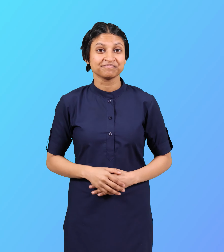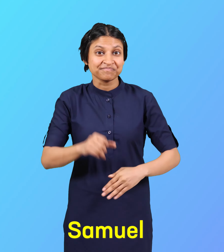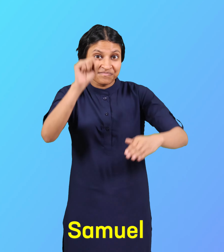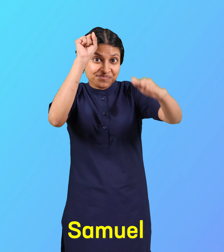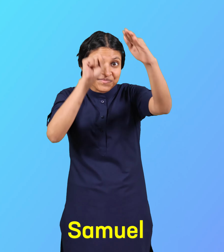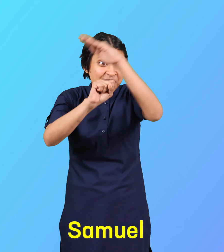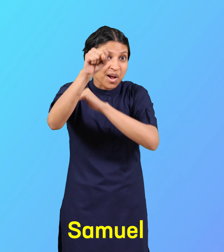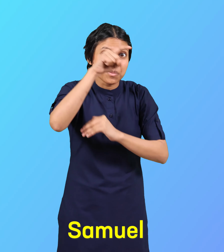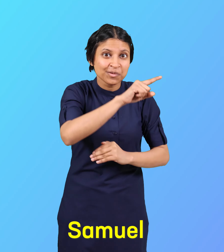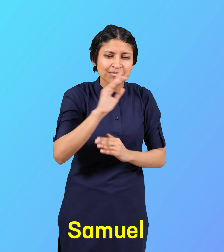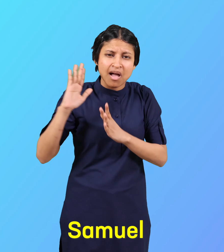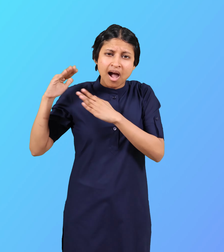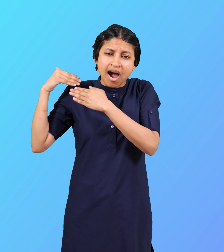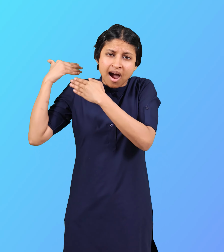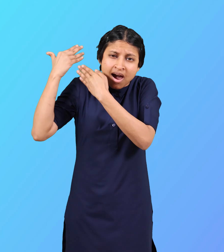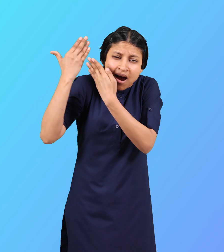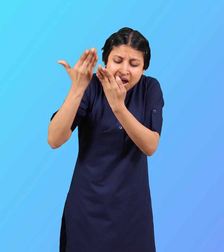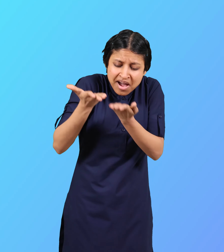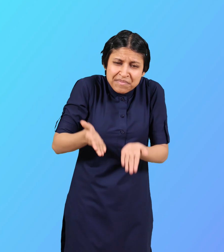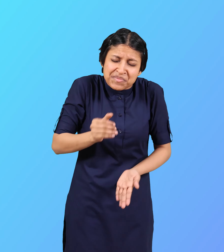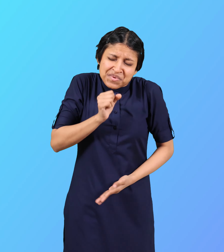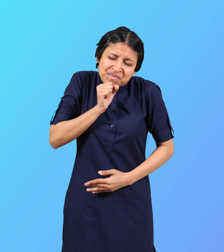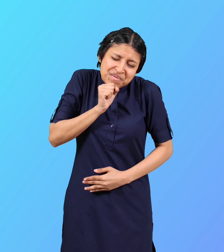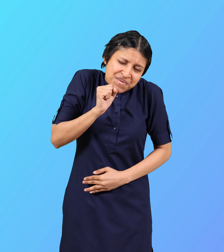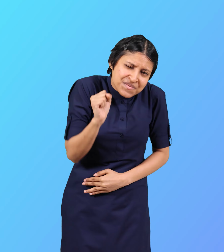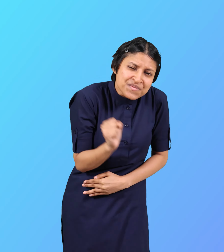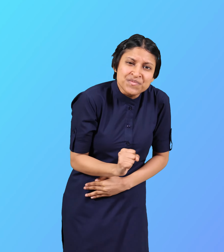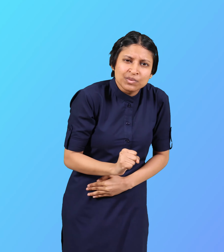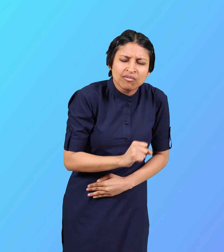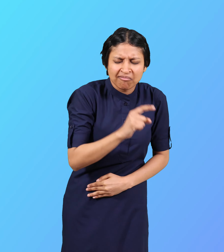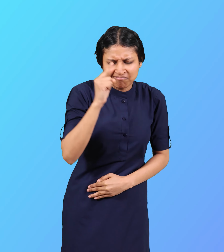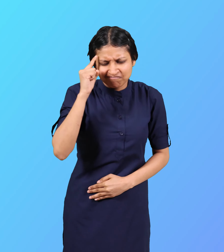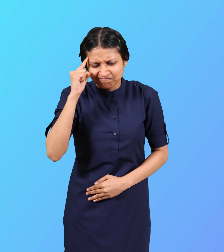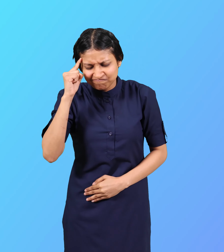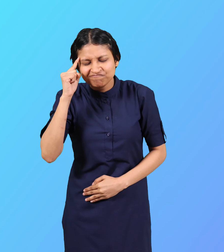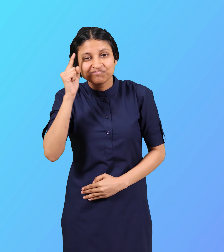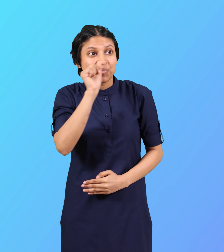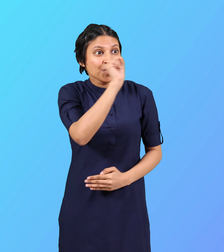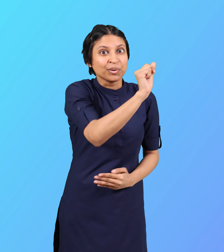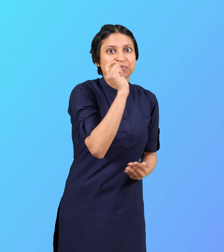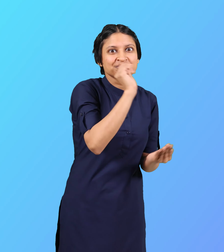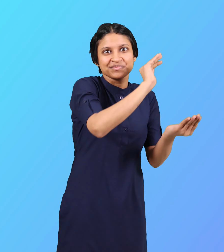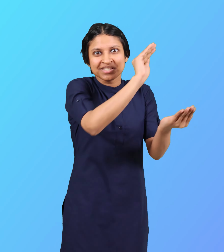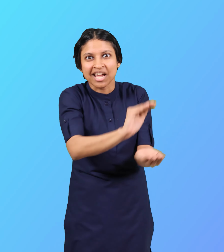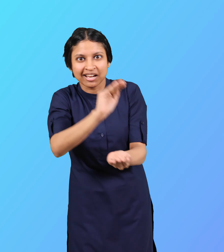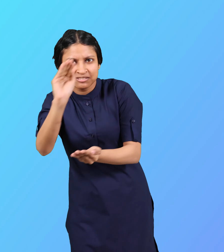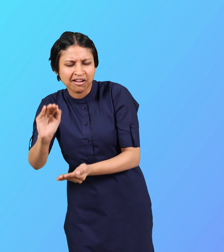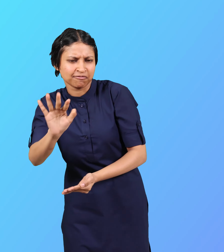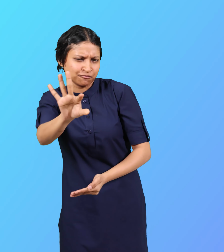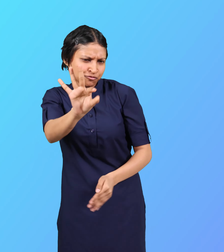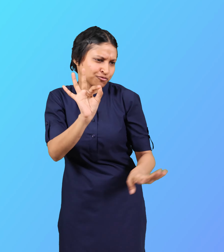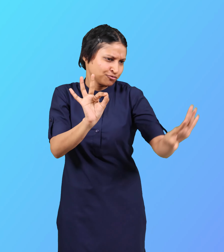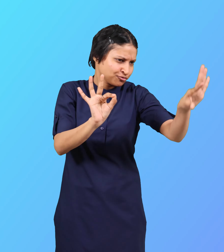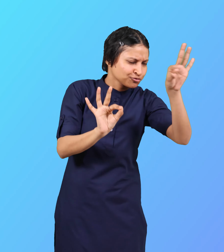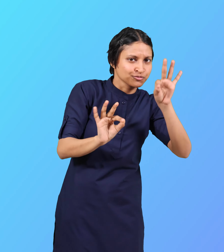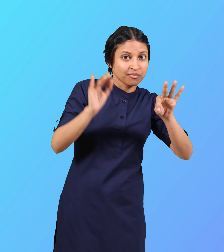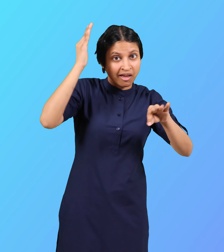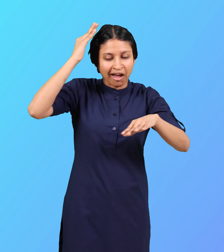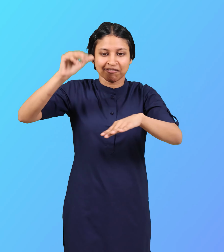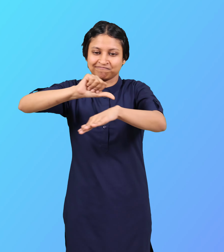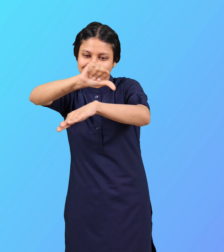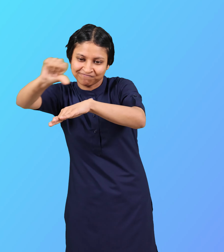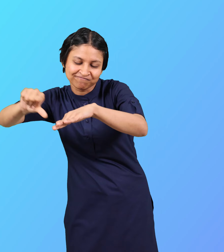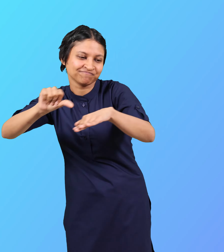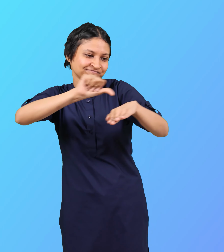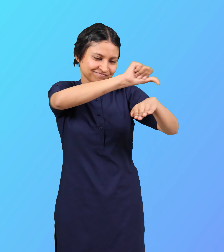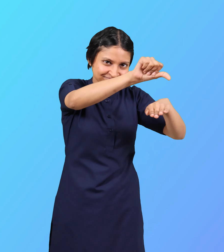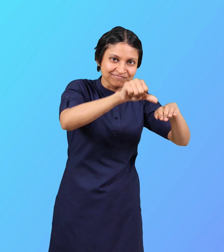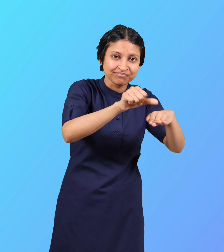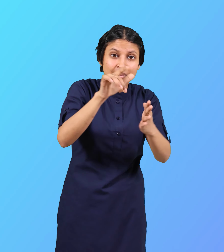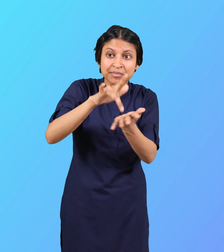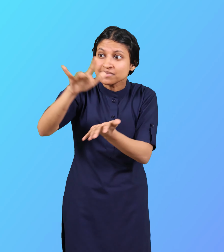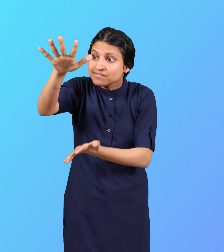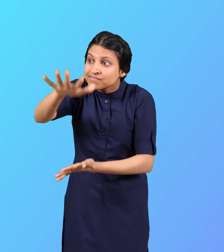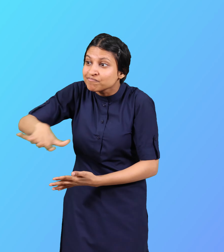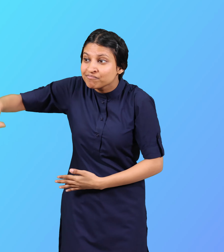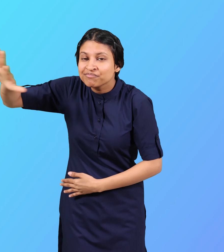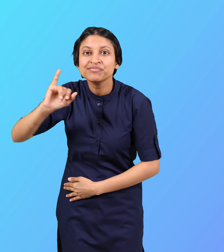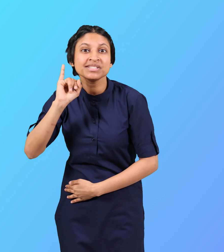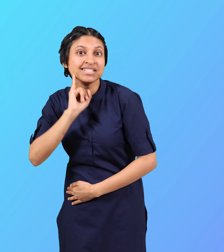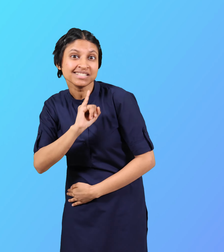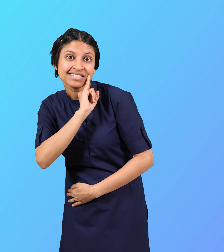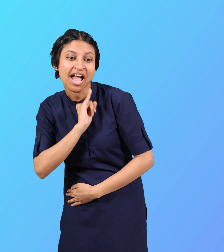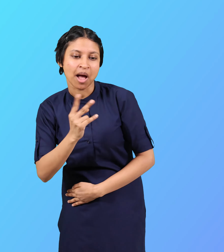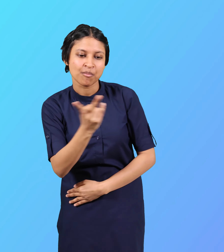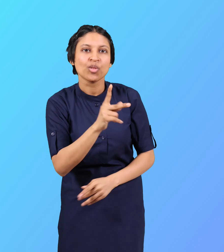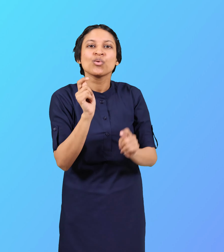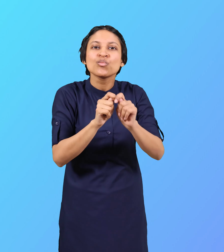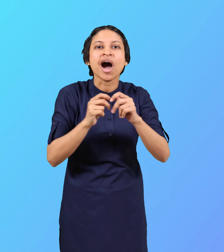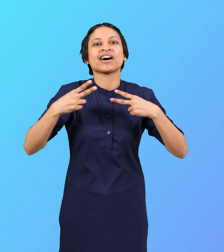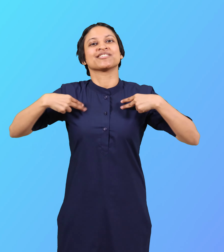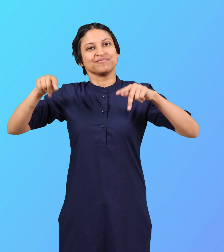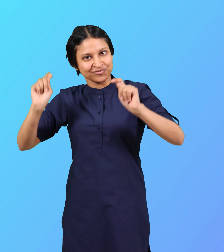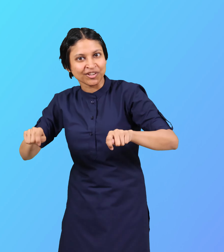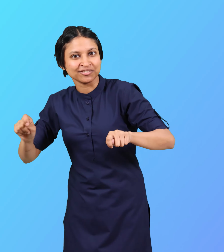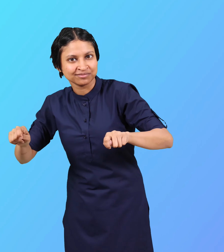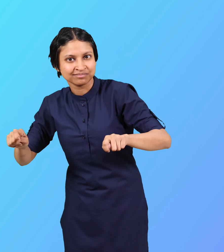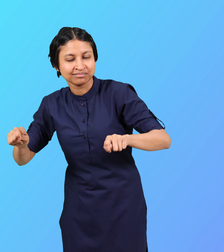When Samuel was old, he appointed his sons to be judges for Israel.